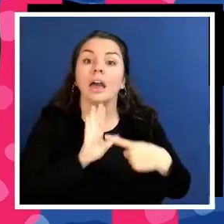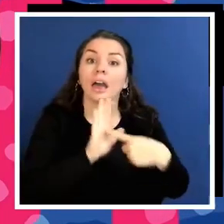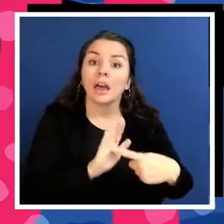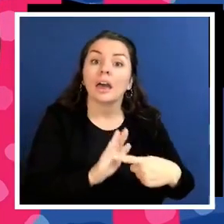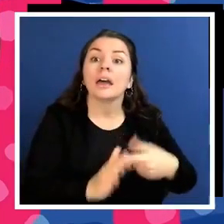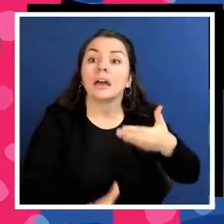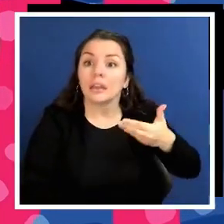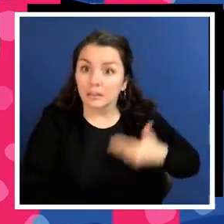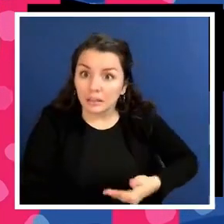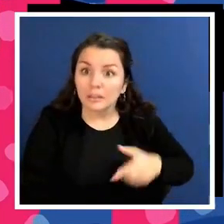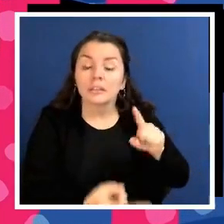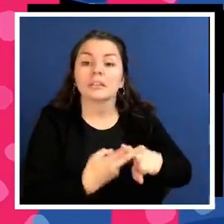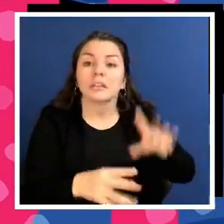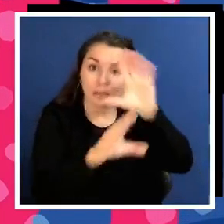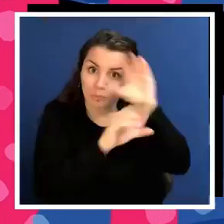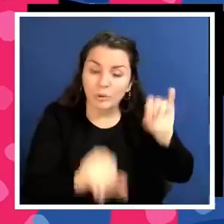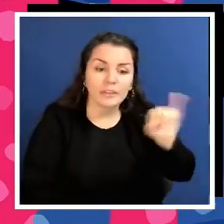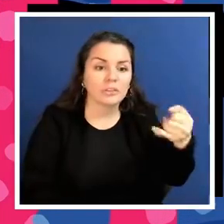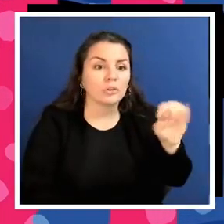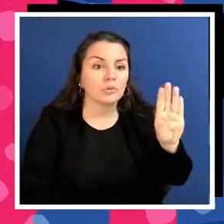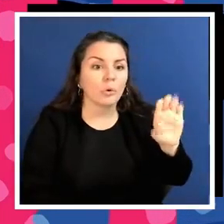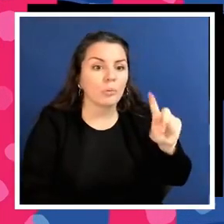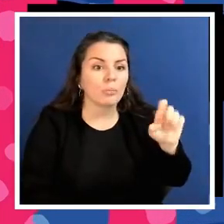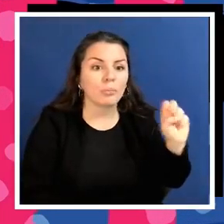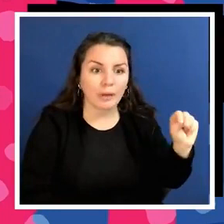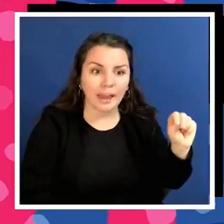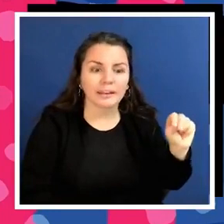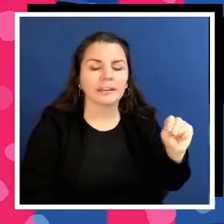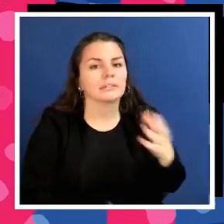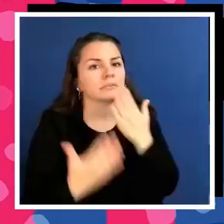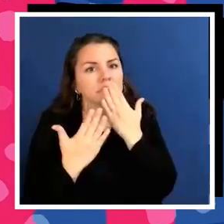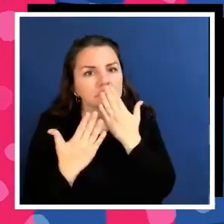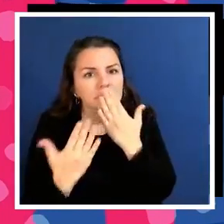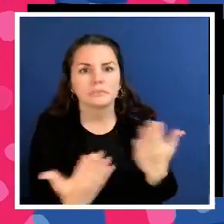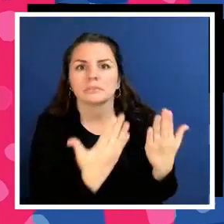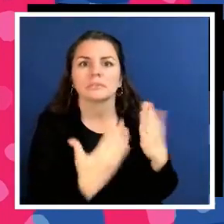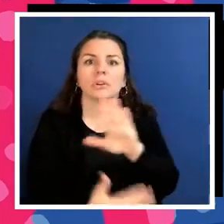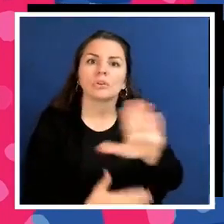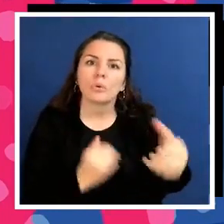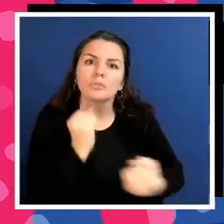TOGETHER, WE MADE THAT HAPPEN. YOU MADE THAT HAPPEN.